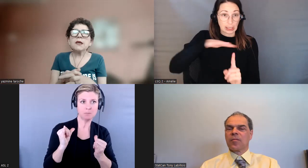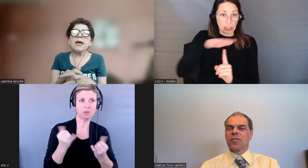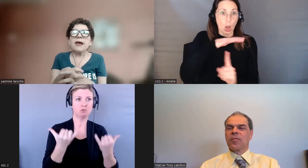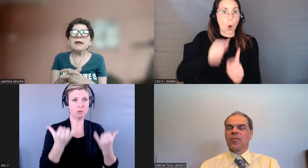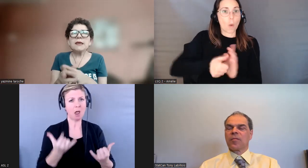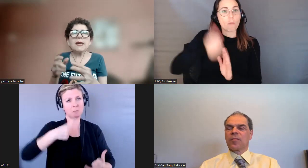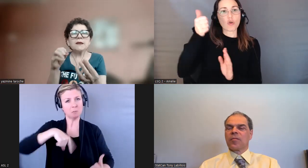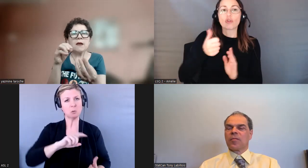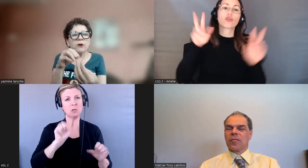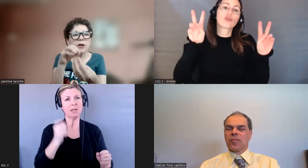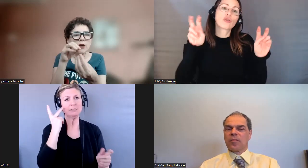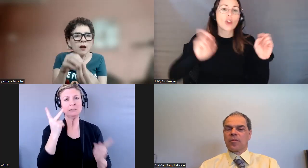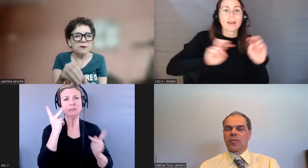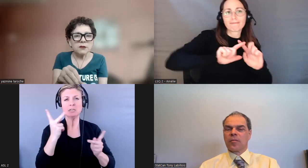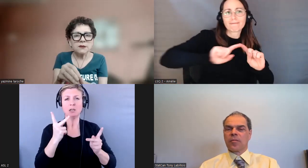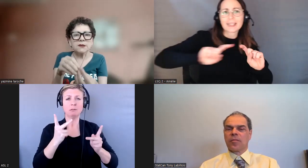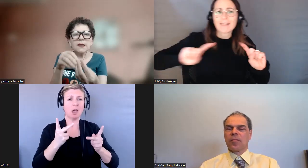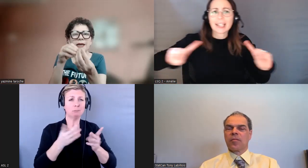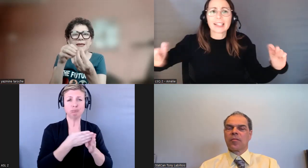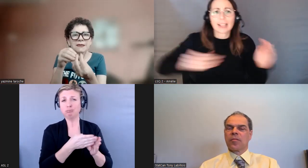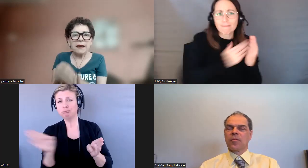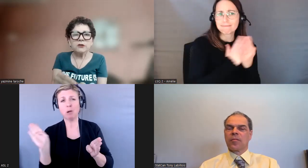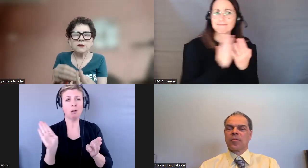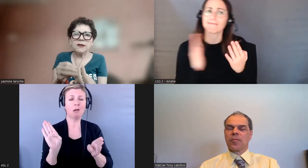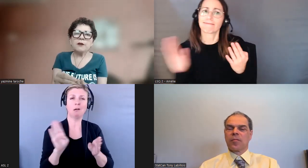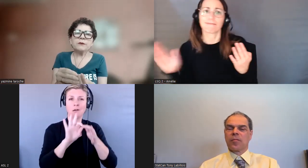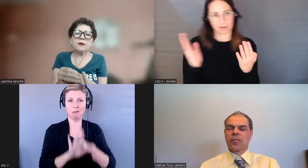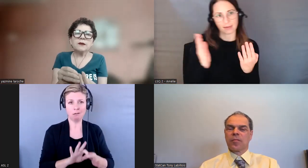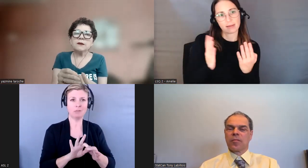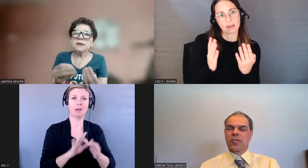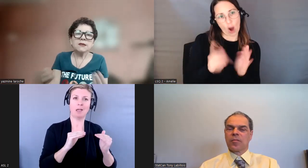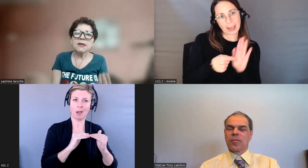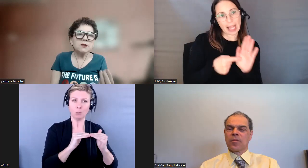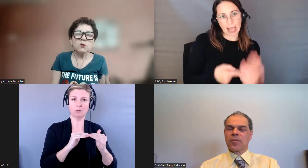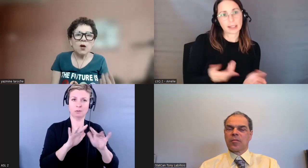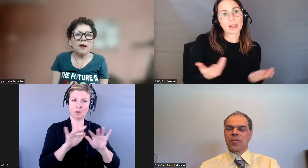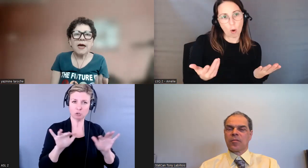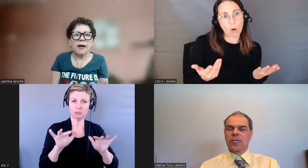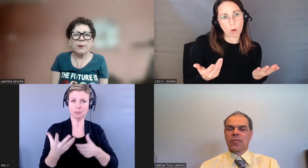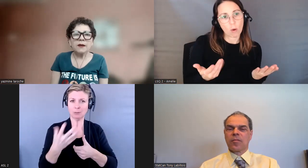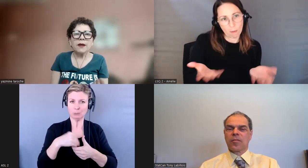and again a very conscious and intentional effort because these things do not happen